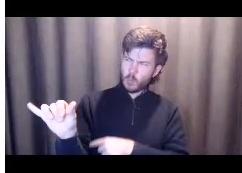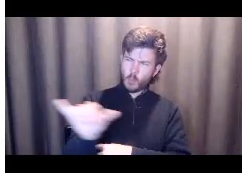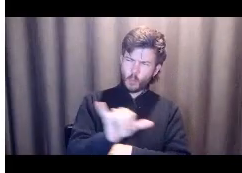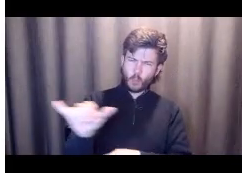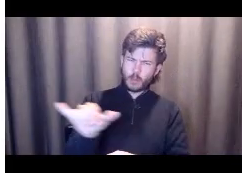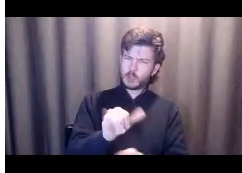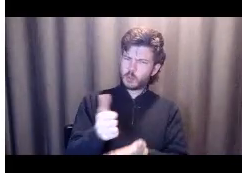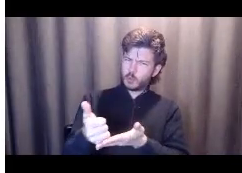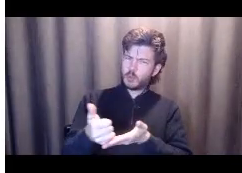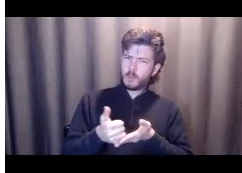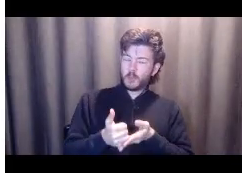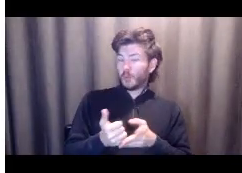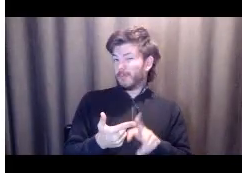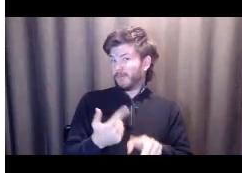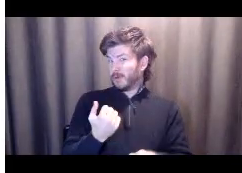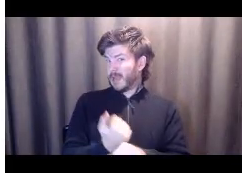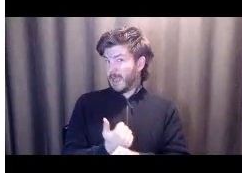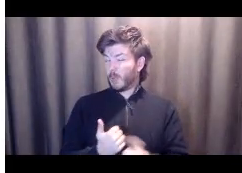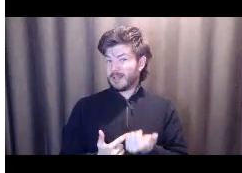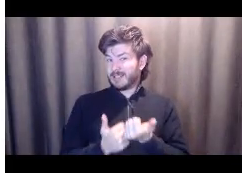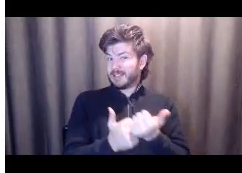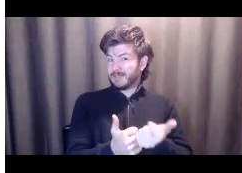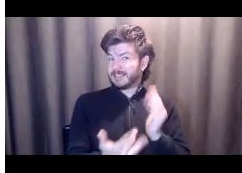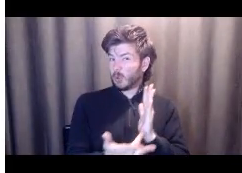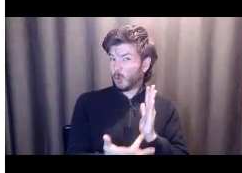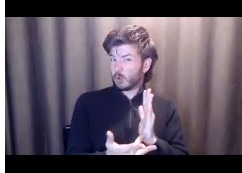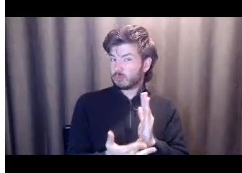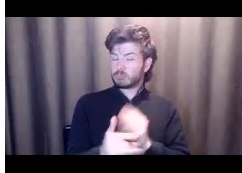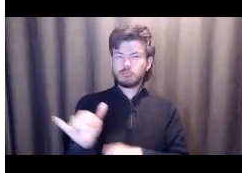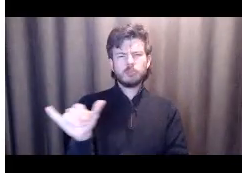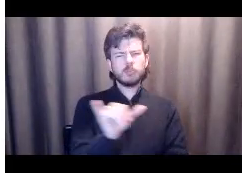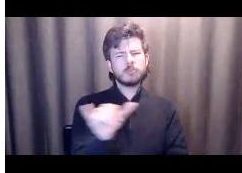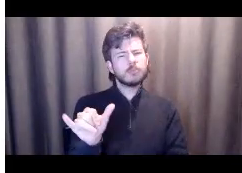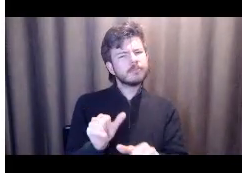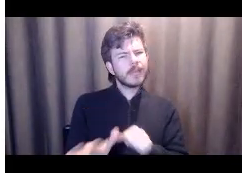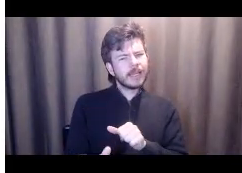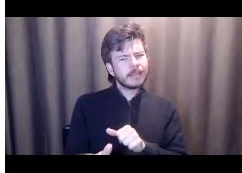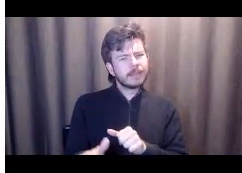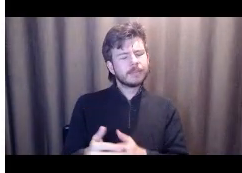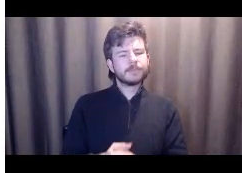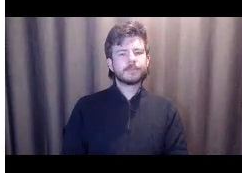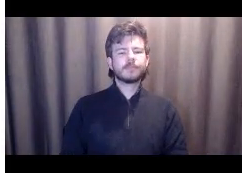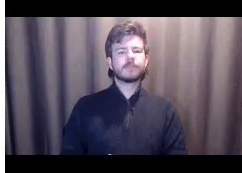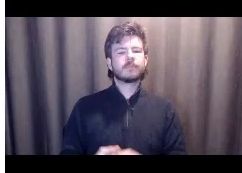work best, and managing money and keeping good records.